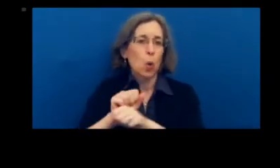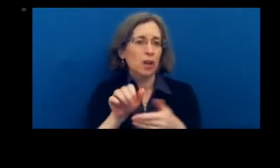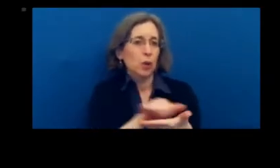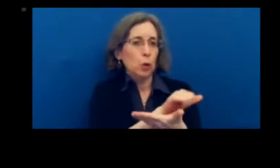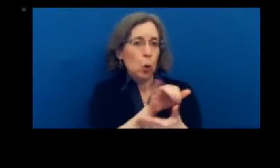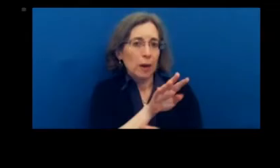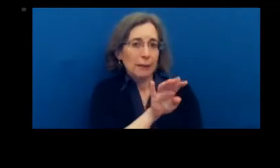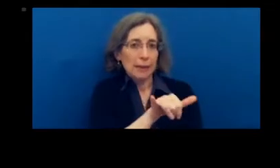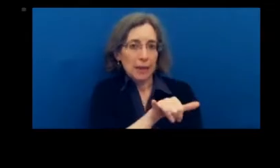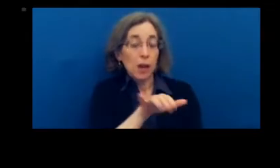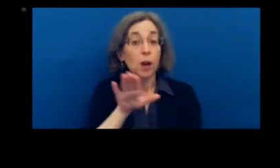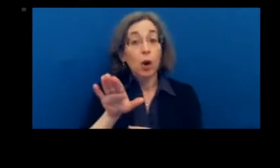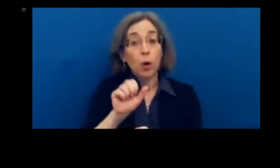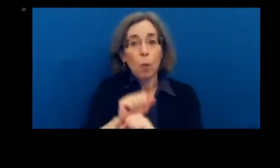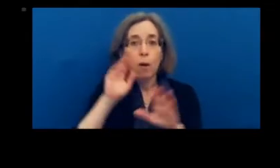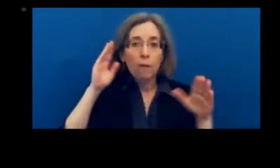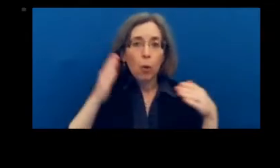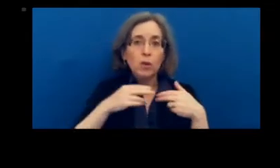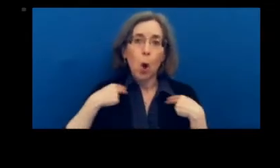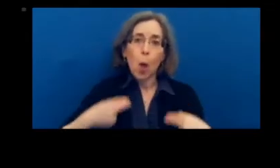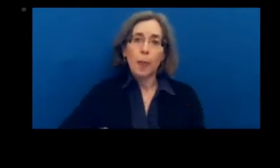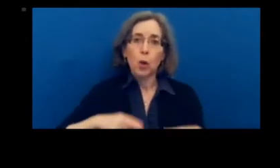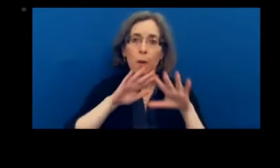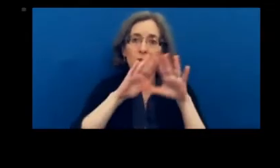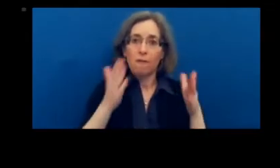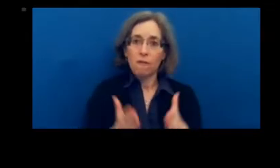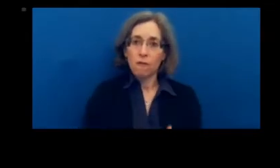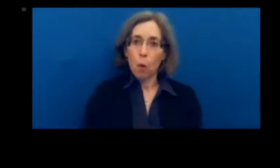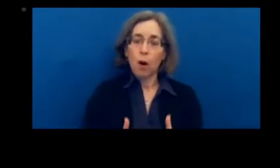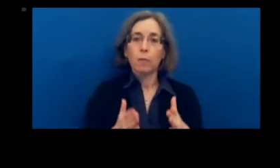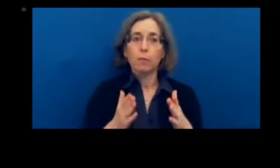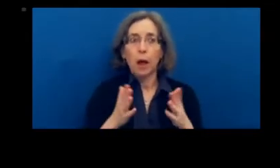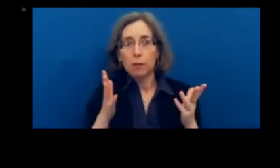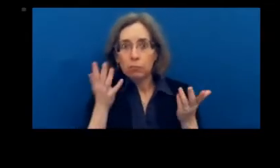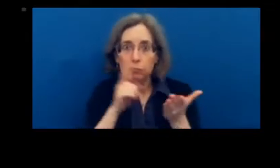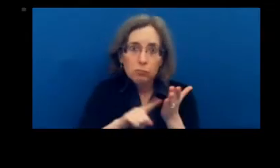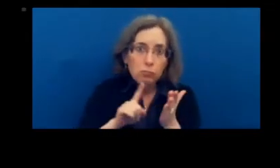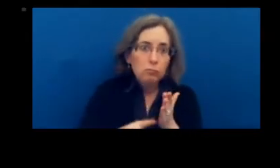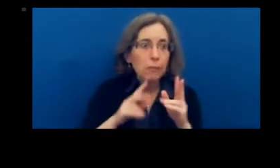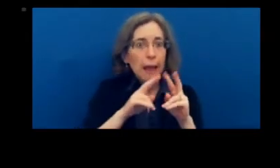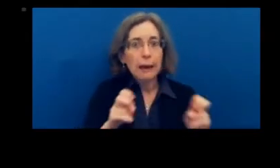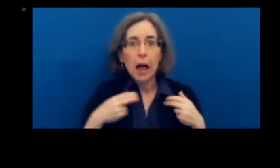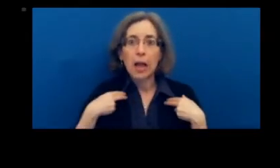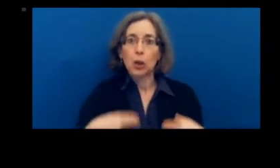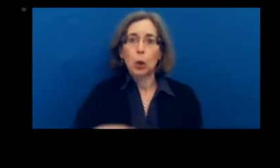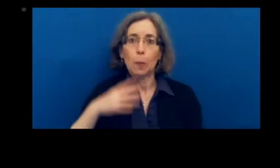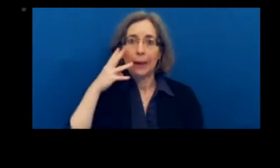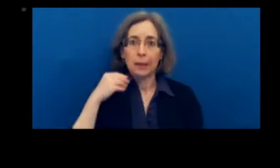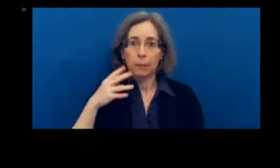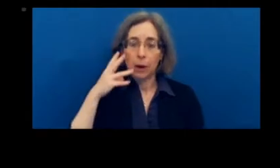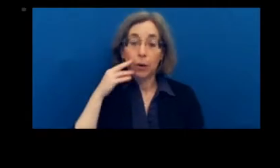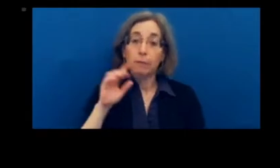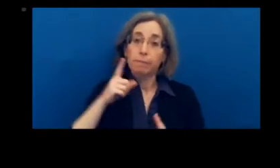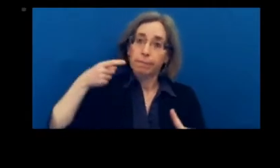WORK FOCUSES ON THE HUMAN FORM AND SEEKS TO EXPLORE AND ANALYZE THE HUMAN EXPERIENCE, IN PARTICULAR, SHE INVESTIGATES THE